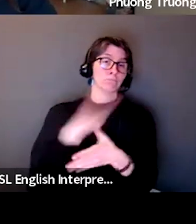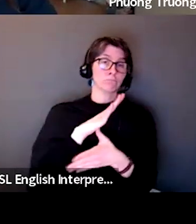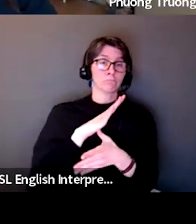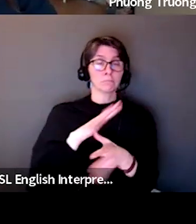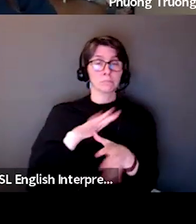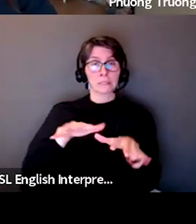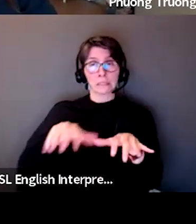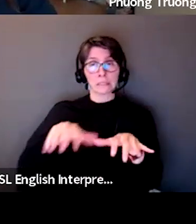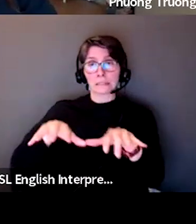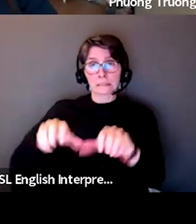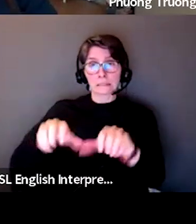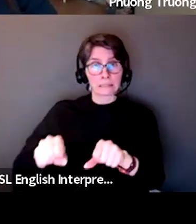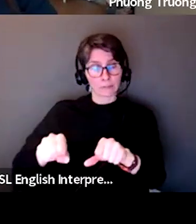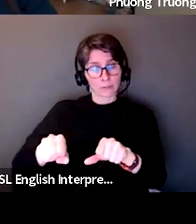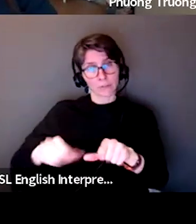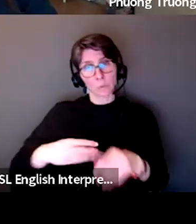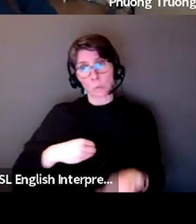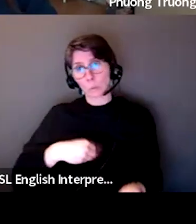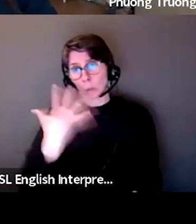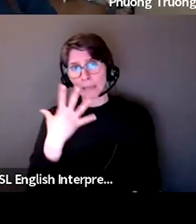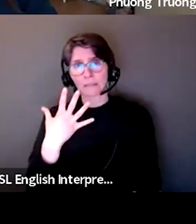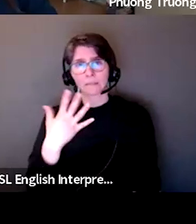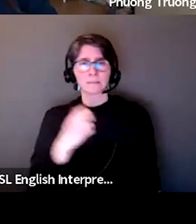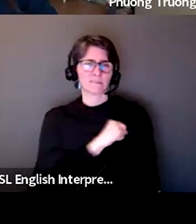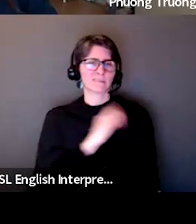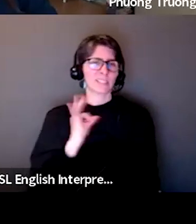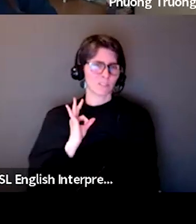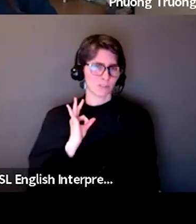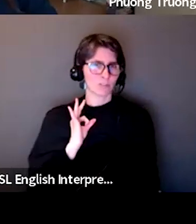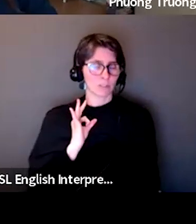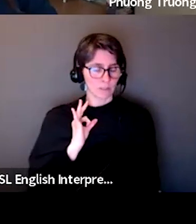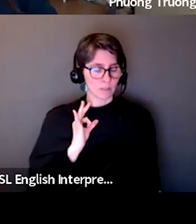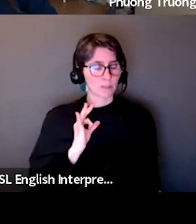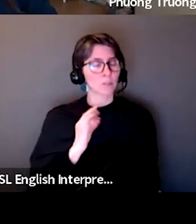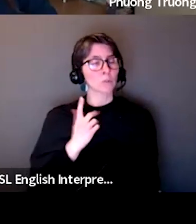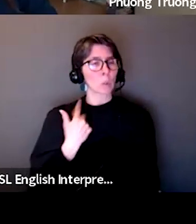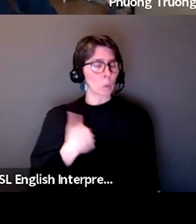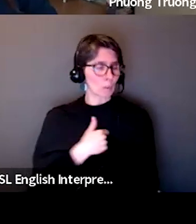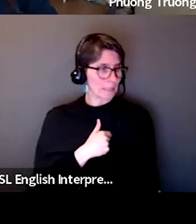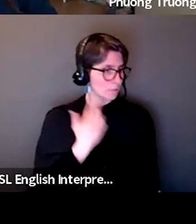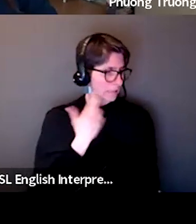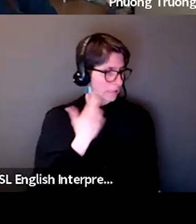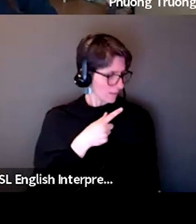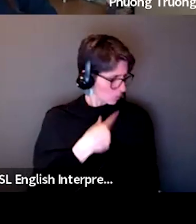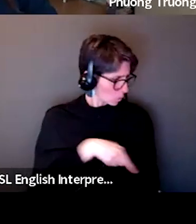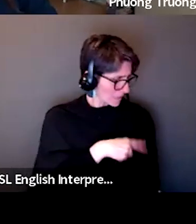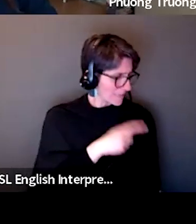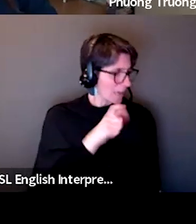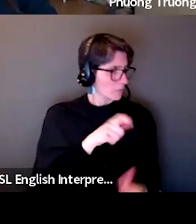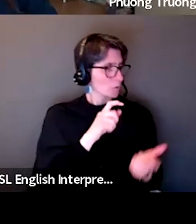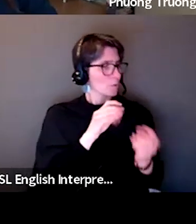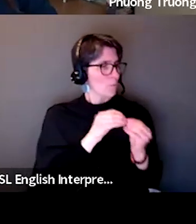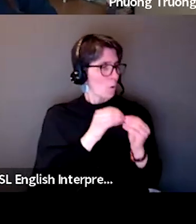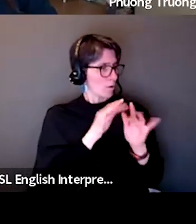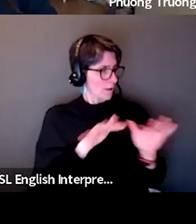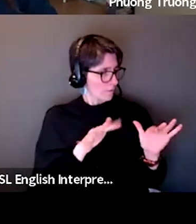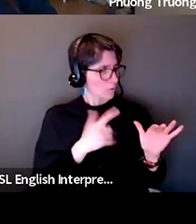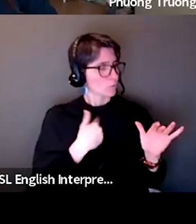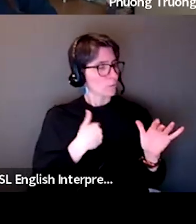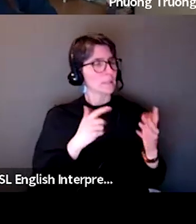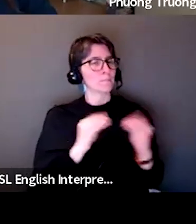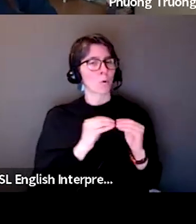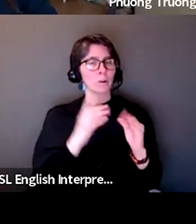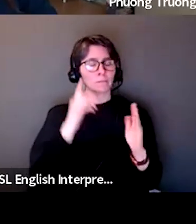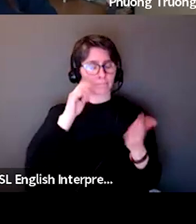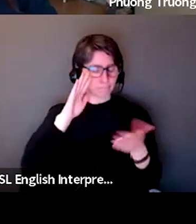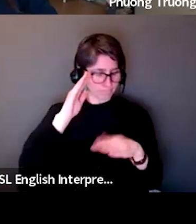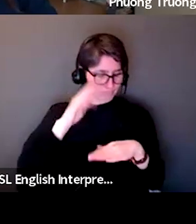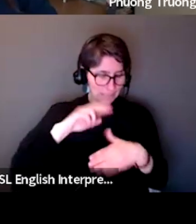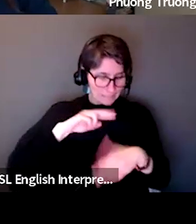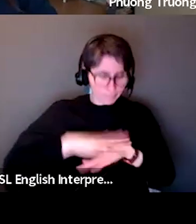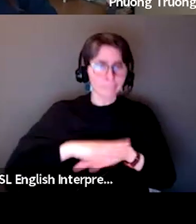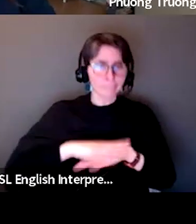white industry. So, we started looking more purposefully for people, like I don't even know,